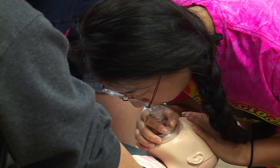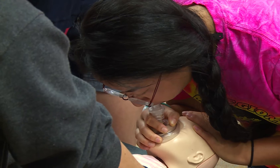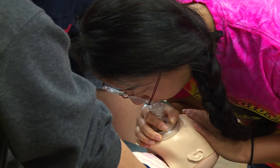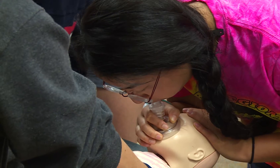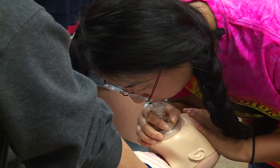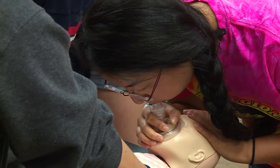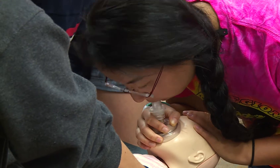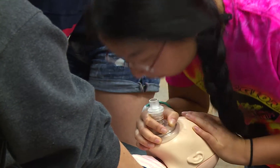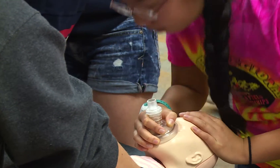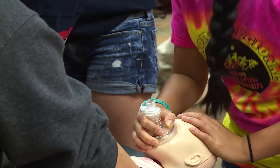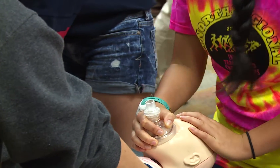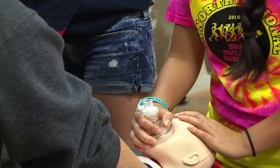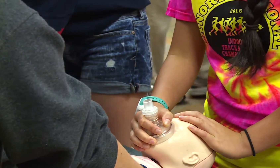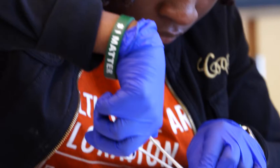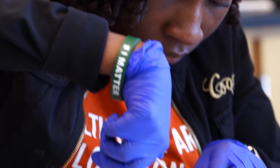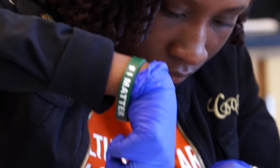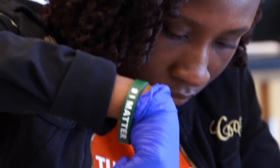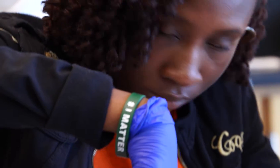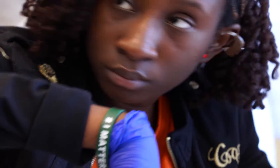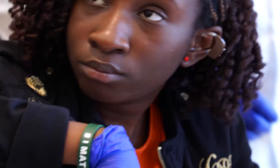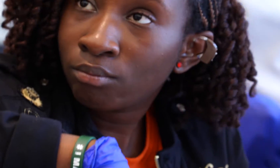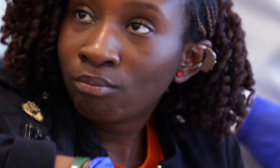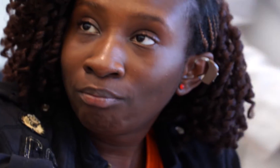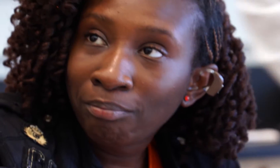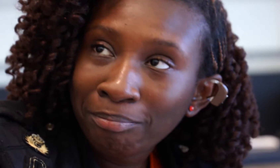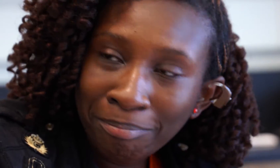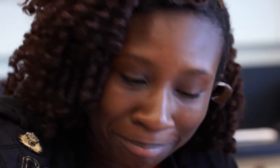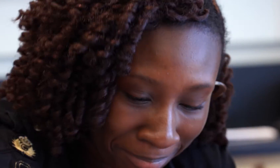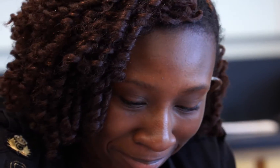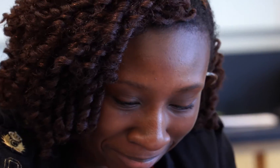in the growing area of health care and explore a range of career options in the field.